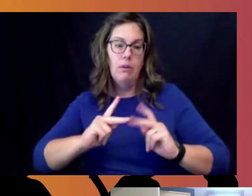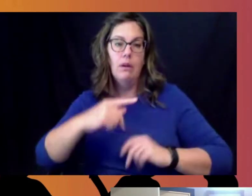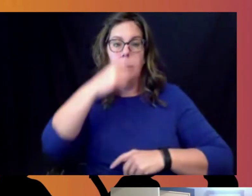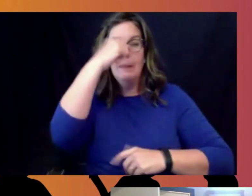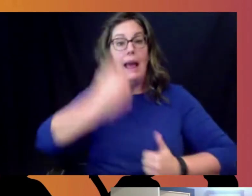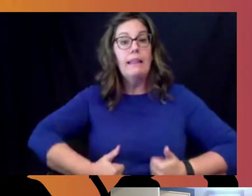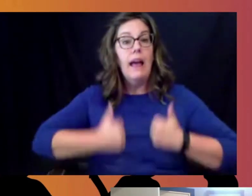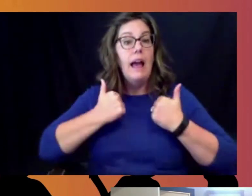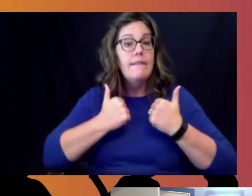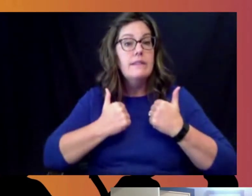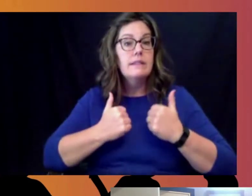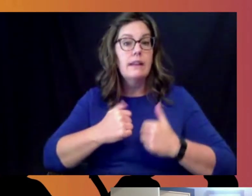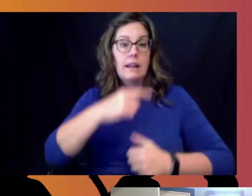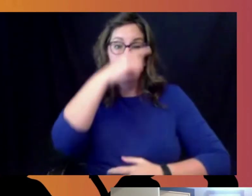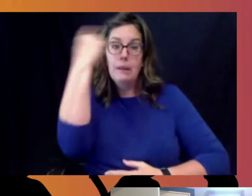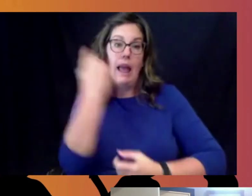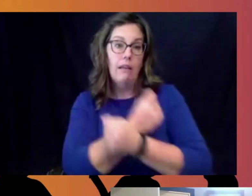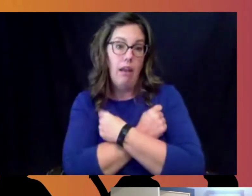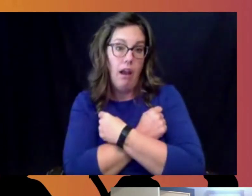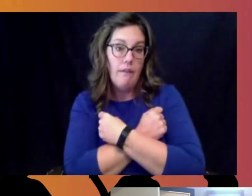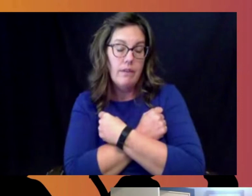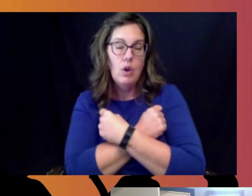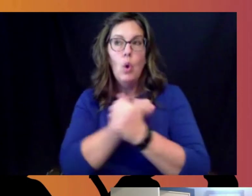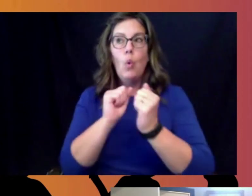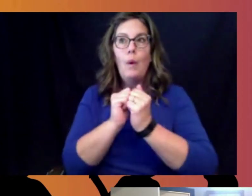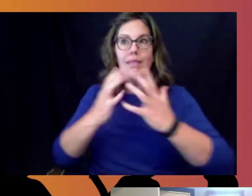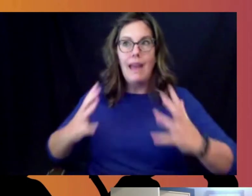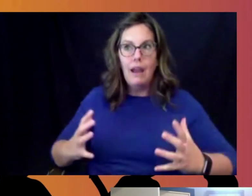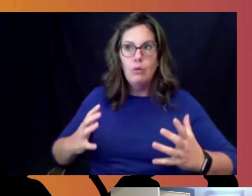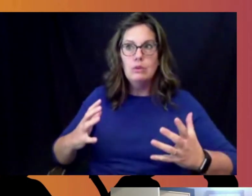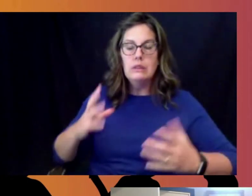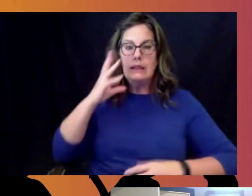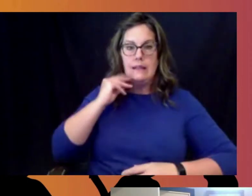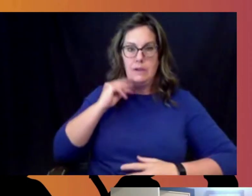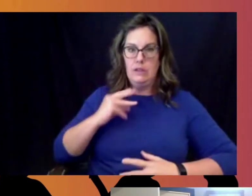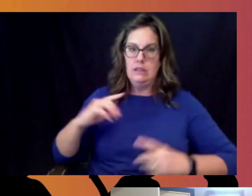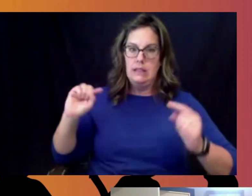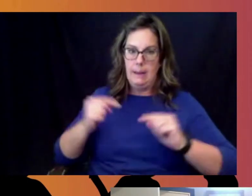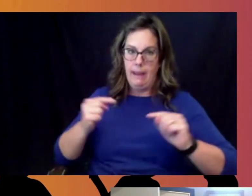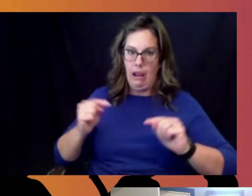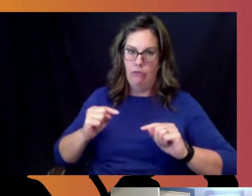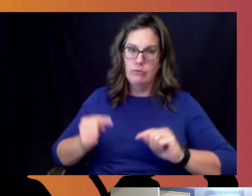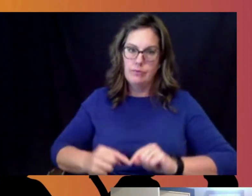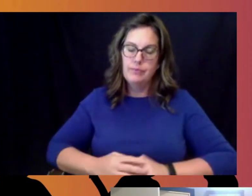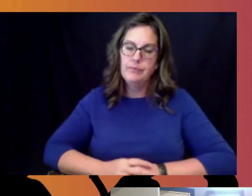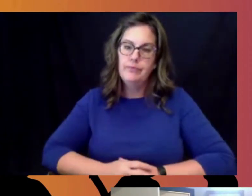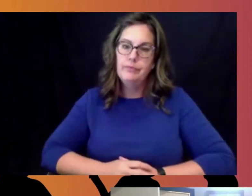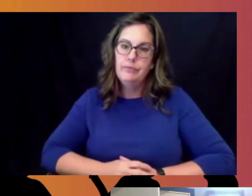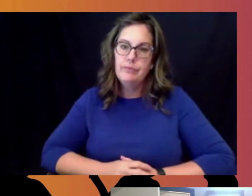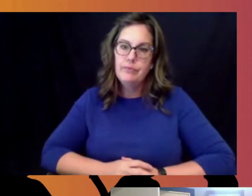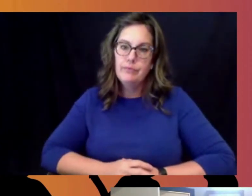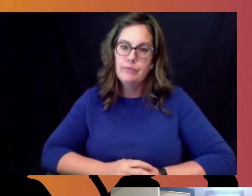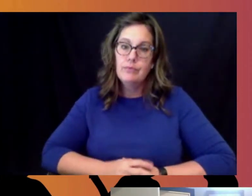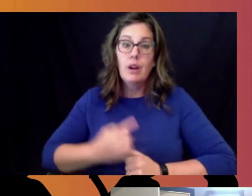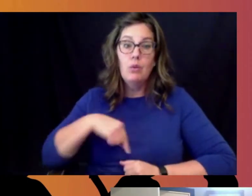subjecting ourselves to pain and harm um and we learned of the black lives matter global network